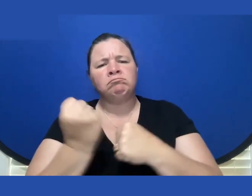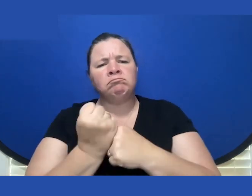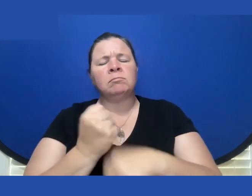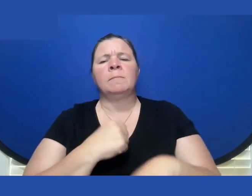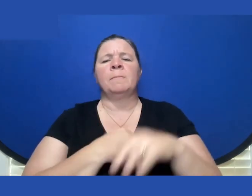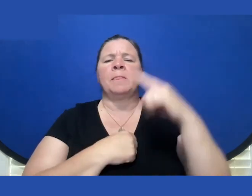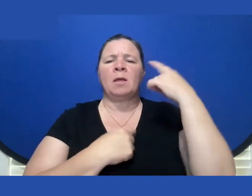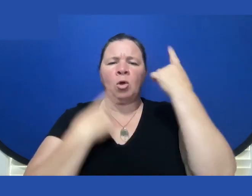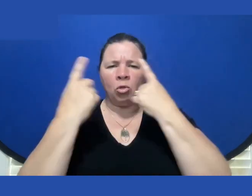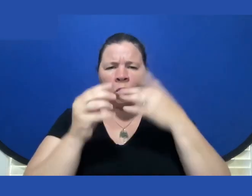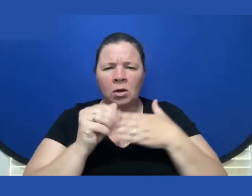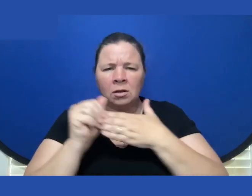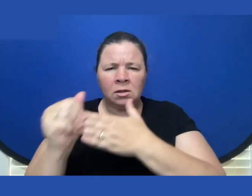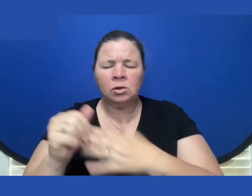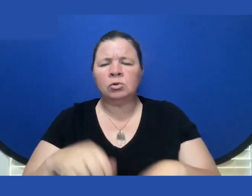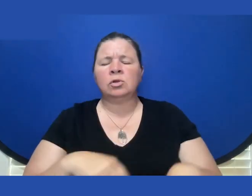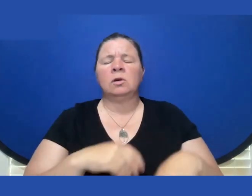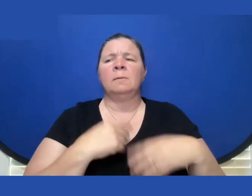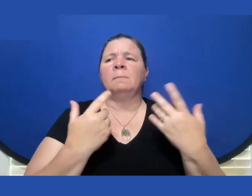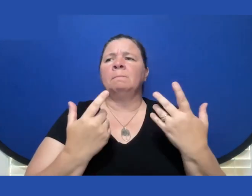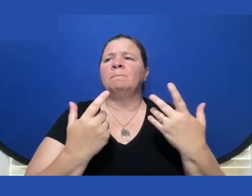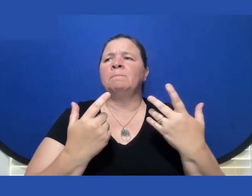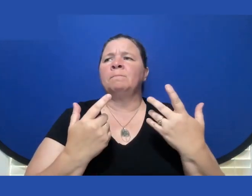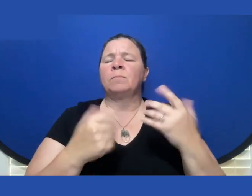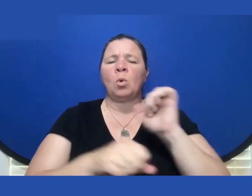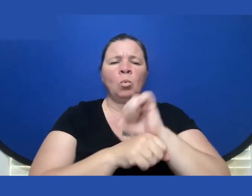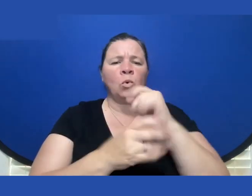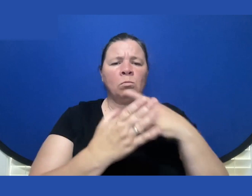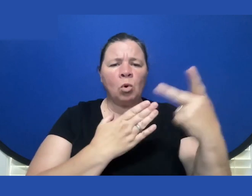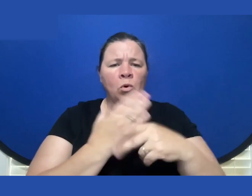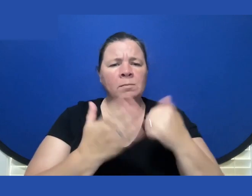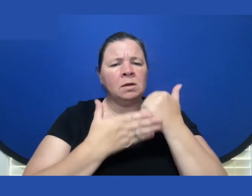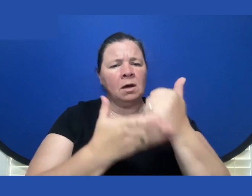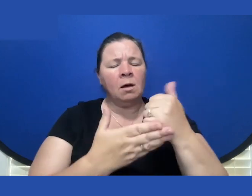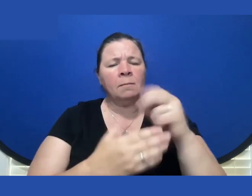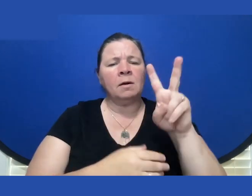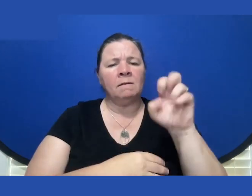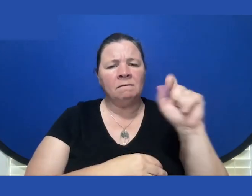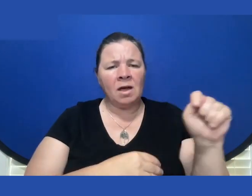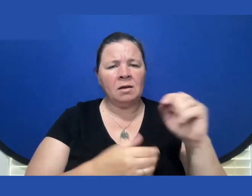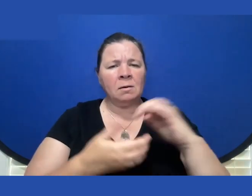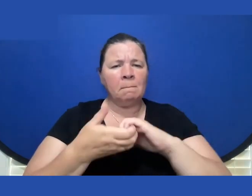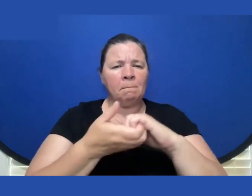start working with a lot of programs that help Veterans, you know, partnerships. So, that's on the horizon